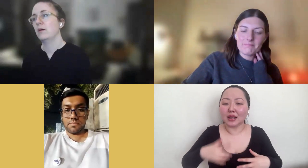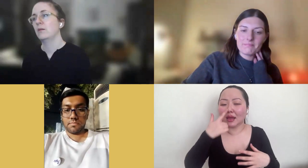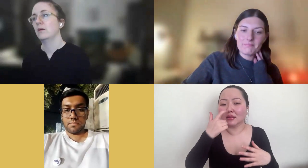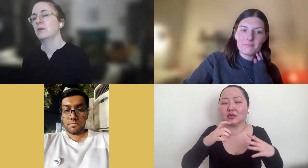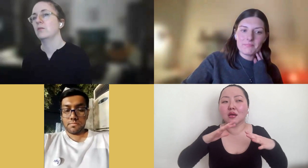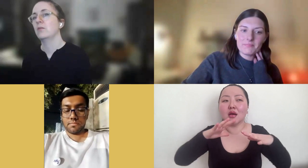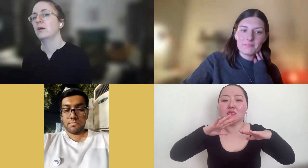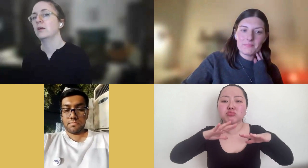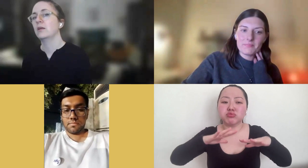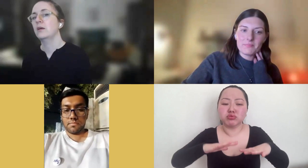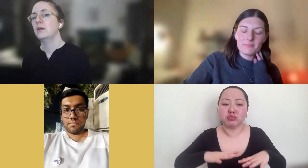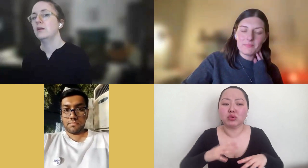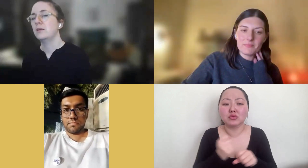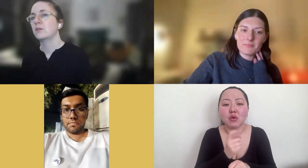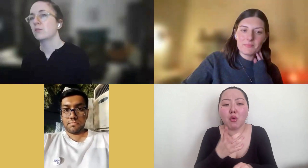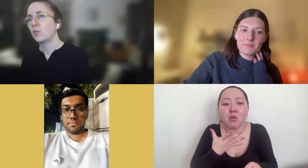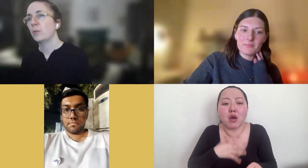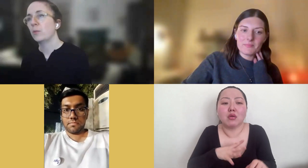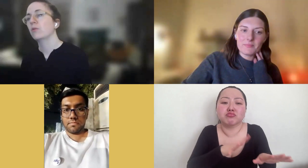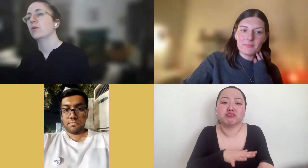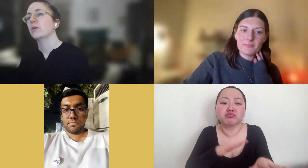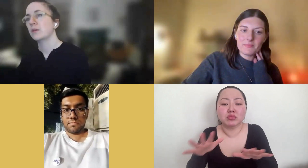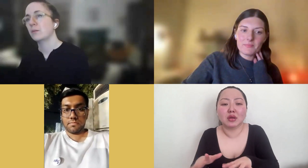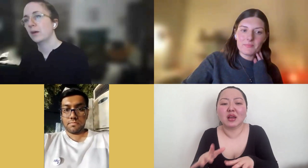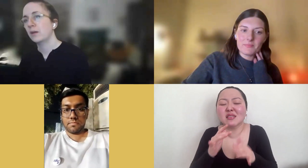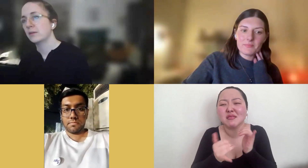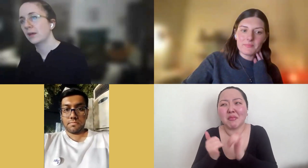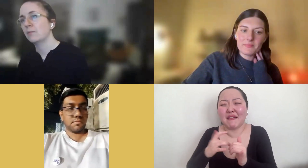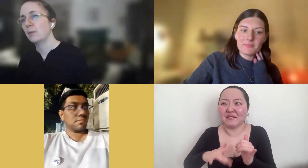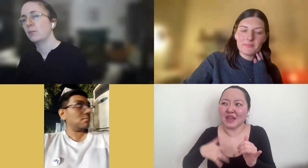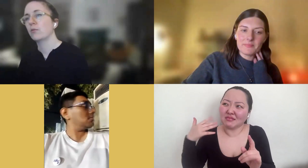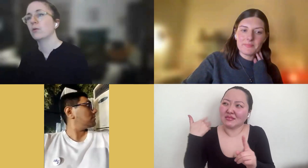of that. The idea of needing to rush people through at a certain pace and getting people